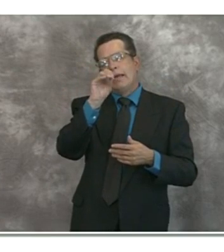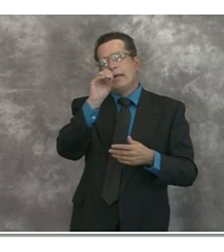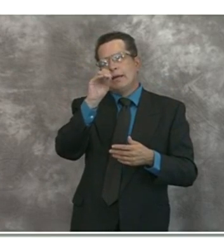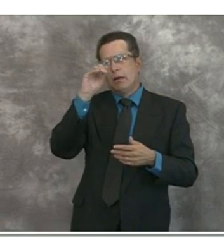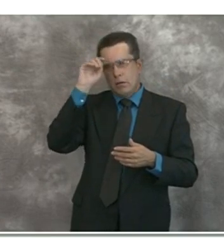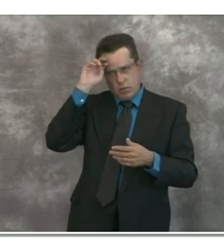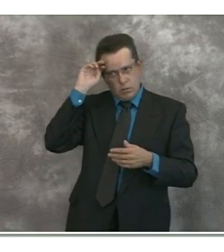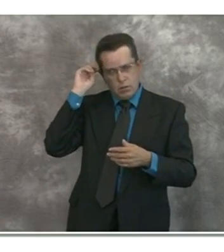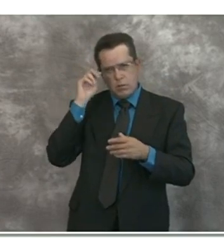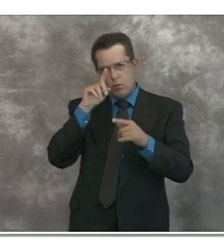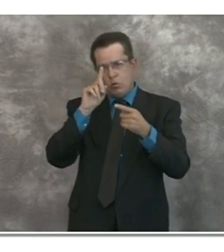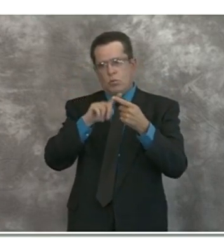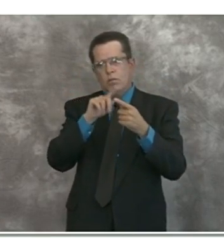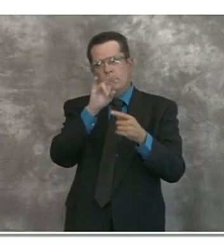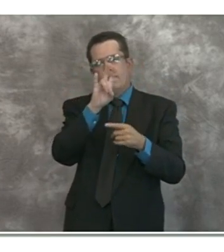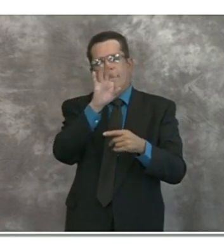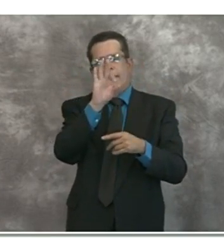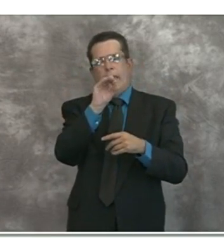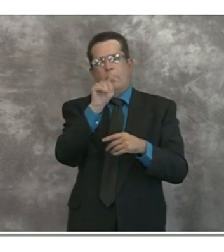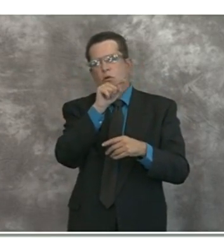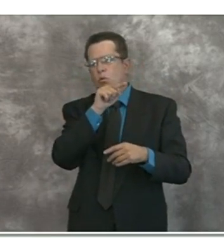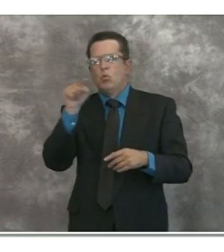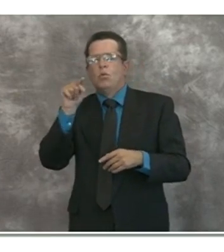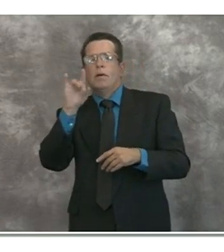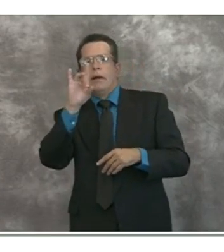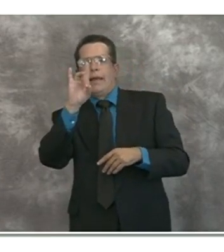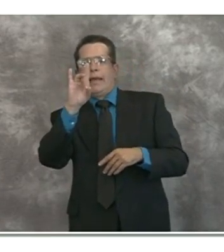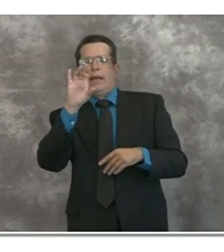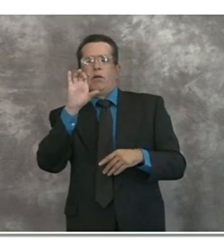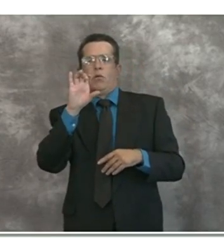AND THE 22ND OF MAY. FOR WEEKLY CASE NEW CASES, WE'RE